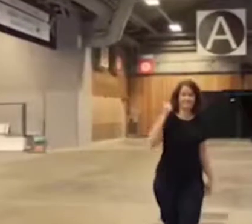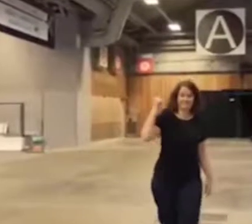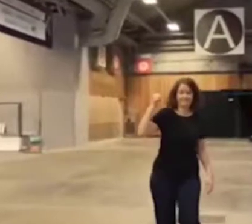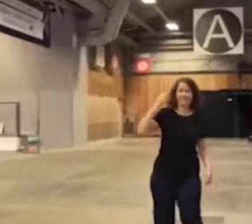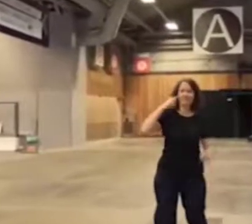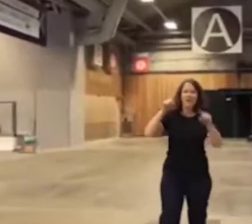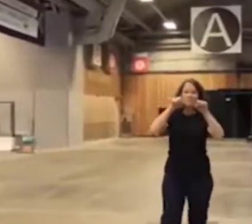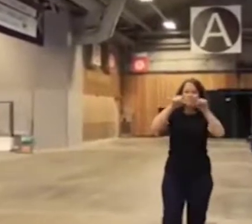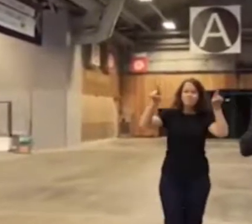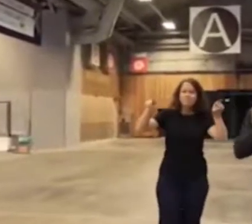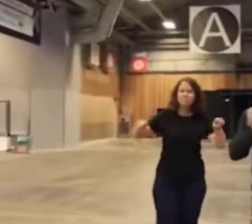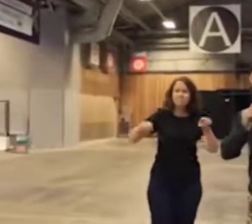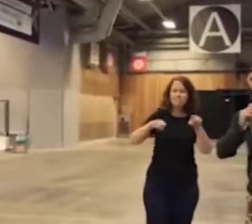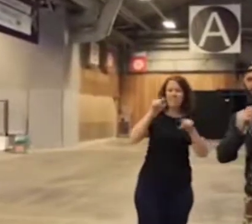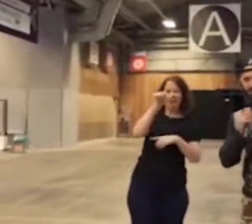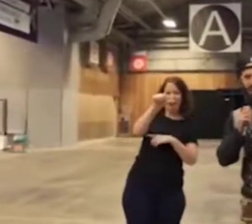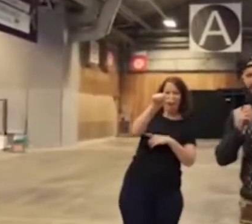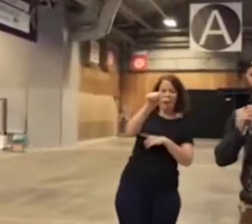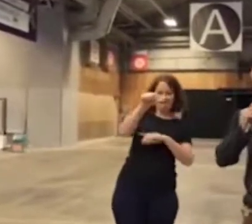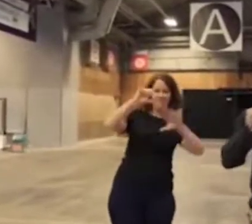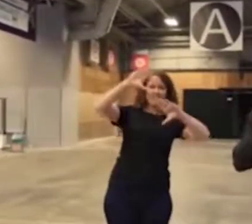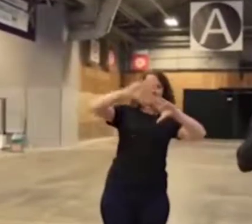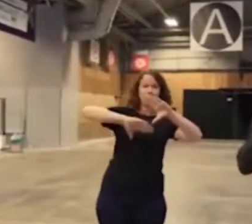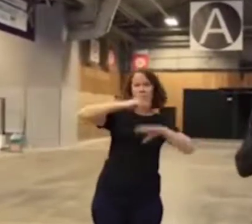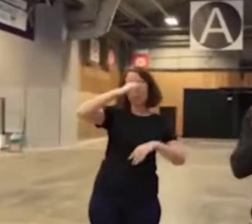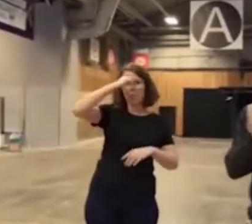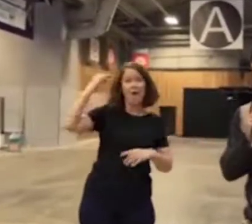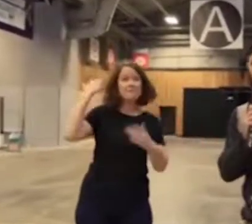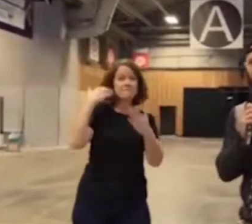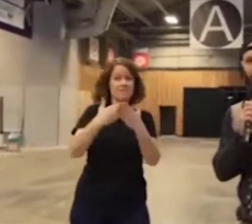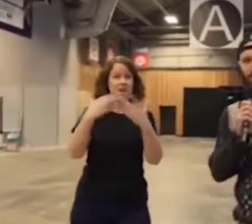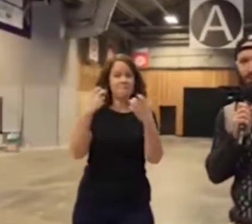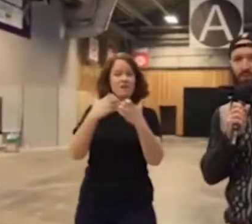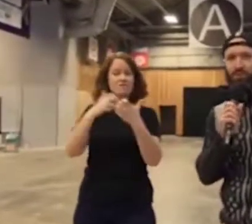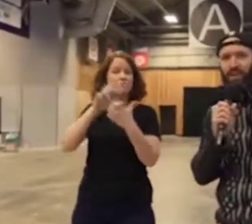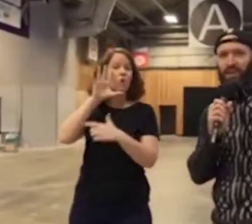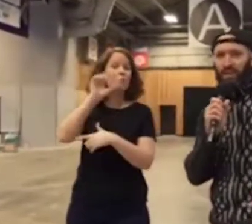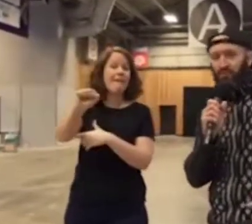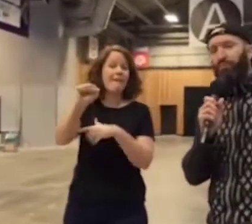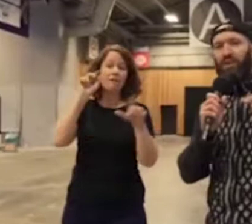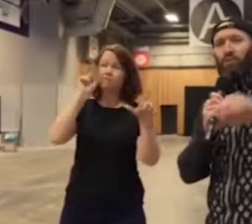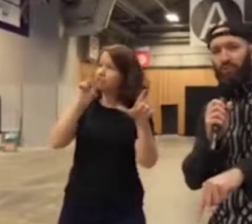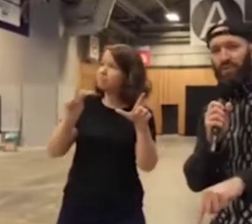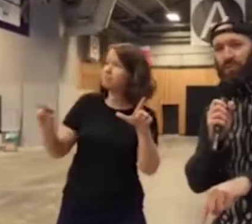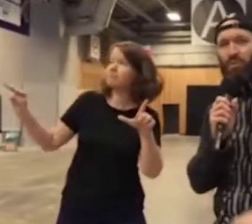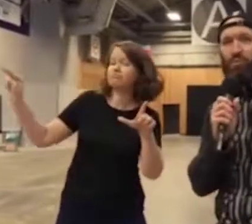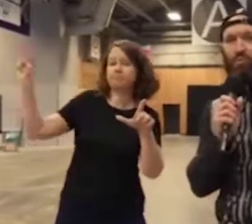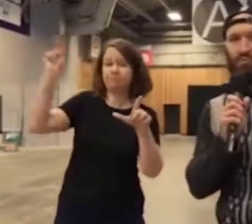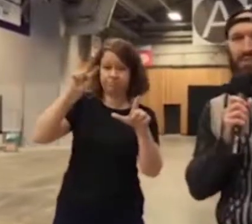a VIP tour to a small group of persons with disability and thematic tools and one sound proof room.